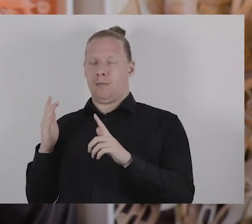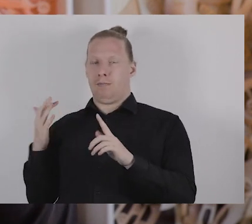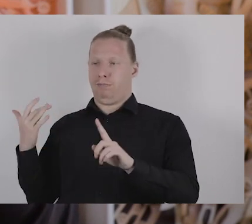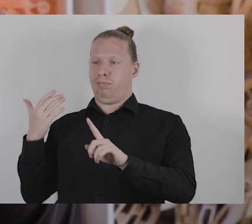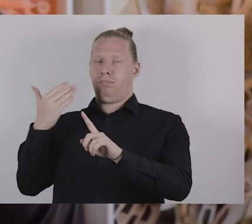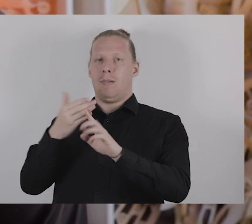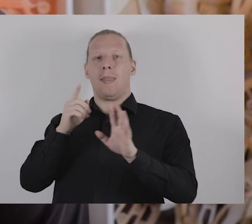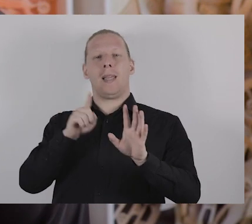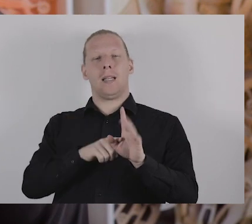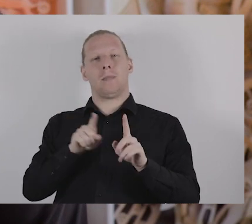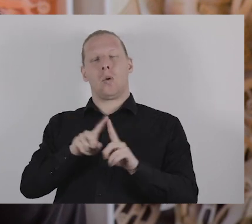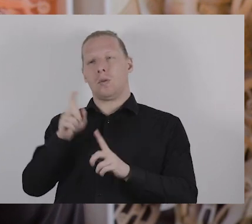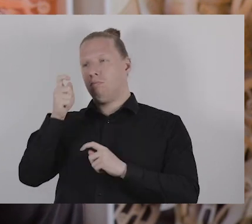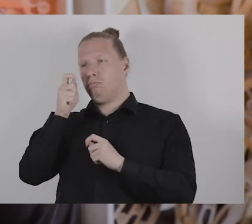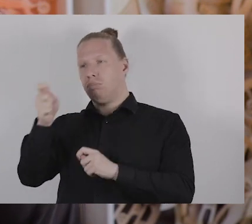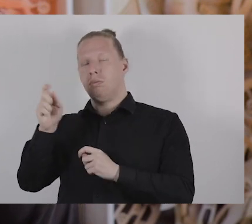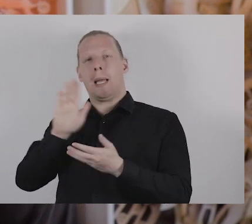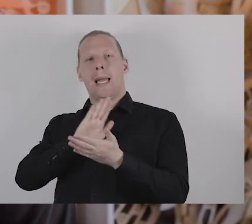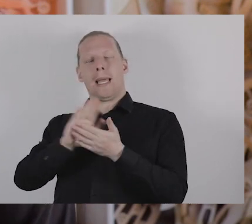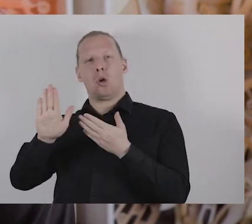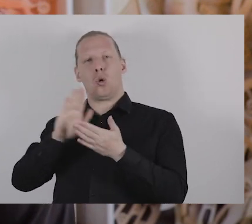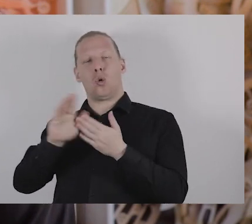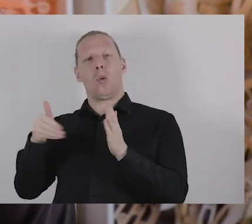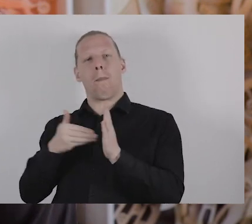even when Hekenukumai Ngā Iwi Busby was alive